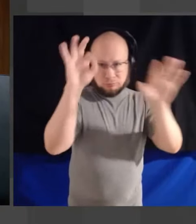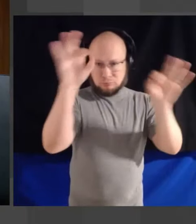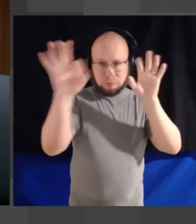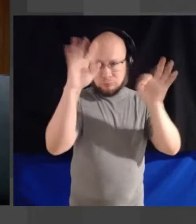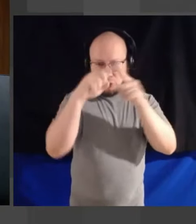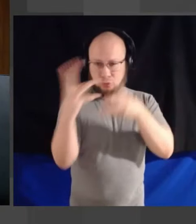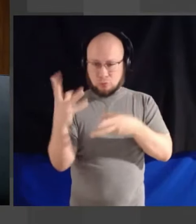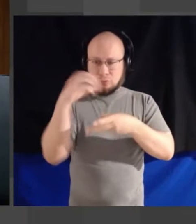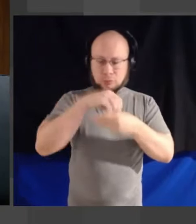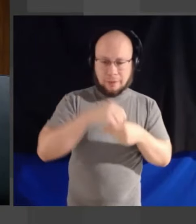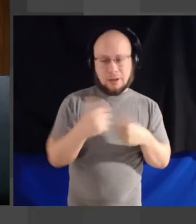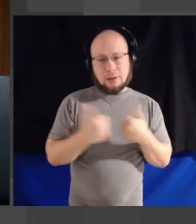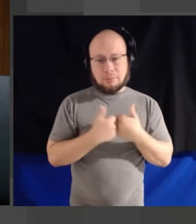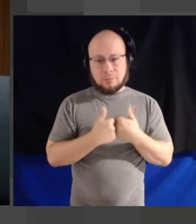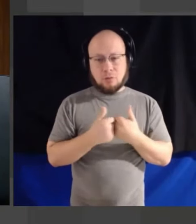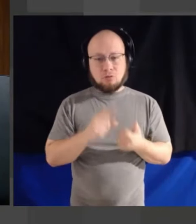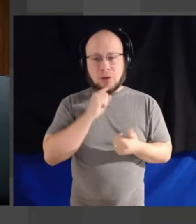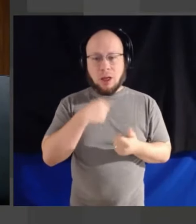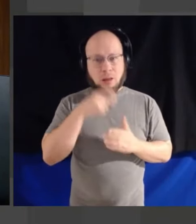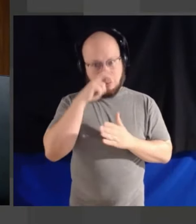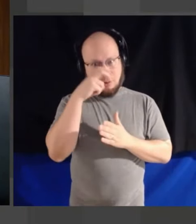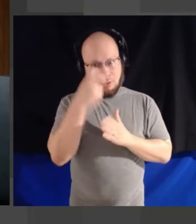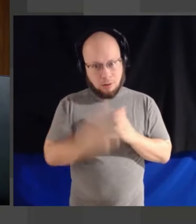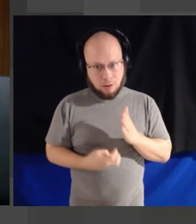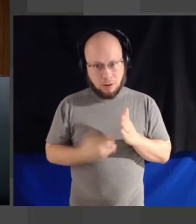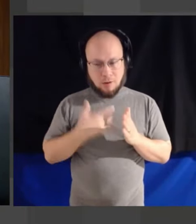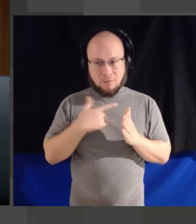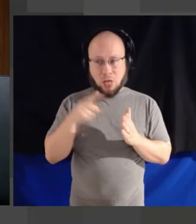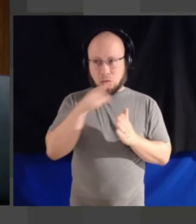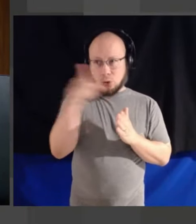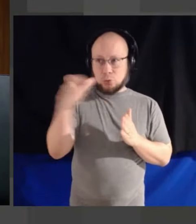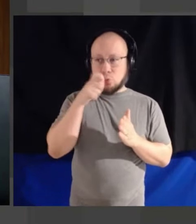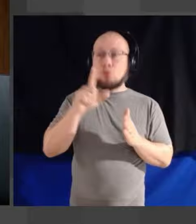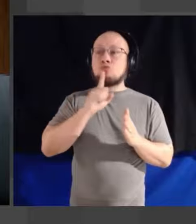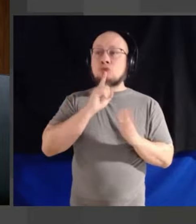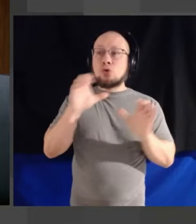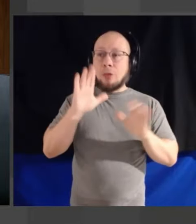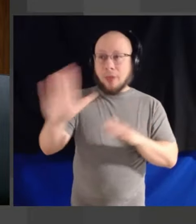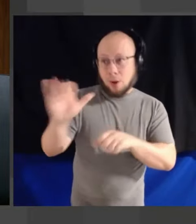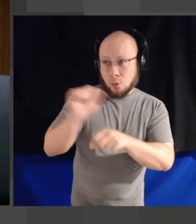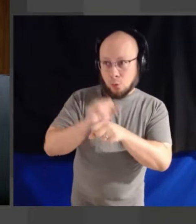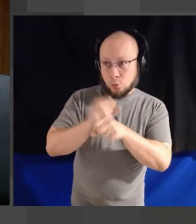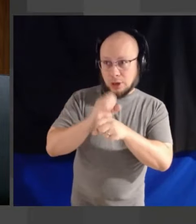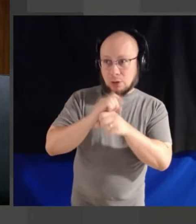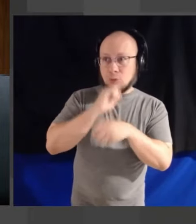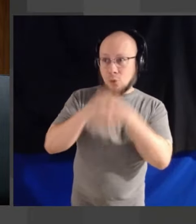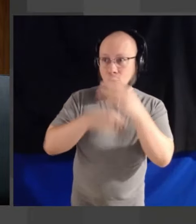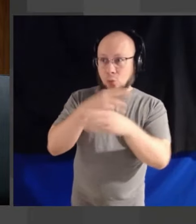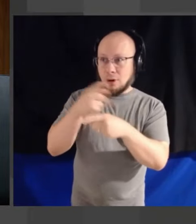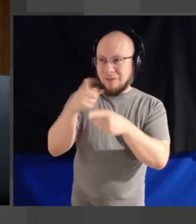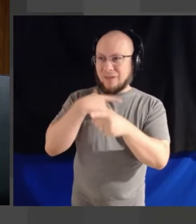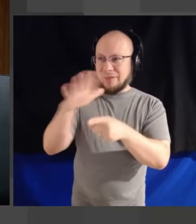ARCHEOLOGIST AROUND THE WORLD AND I FEEL LIKE I GOT SO PASSIONATE ABOUT IT MYSELF THAT